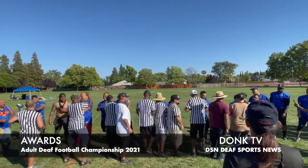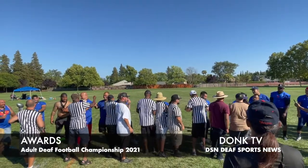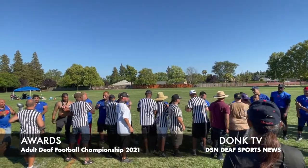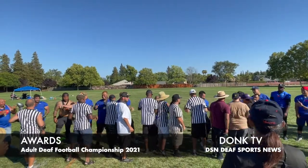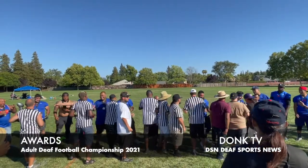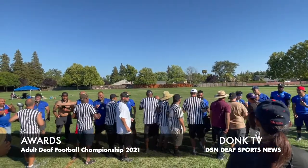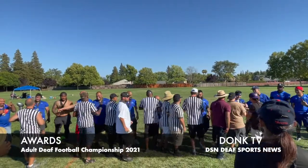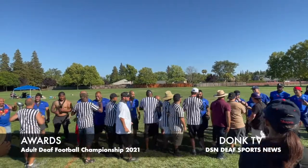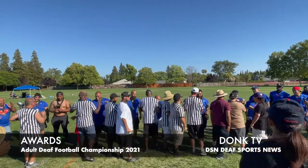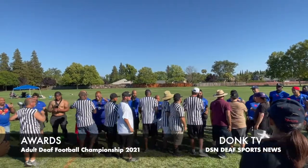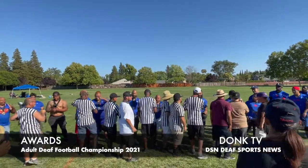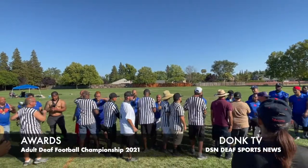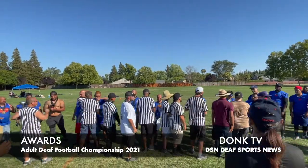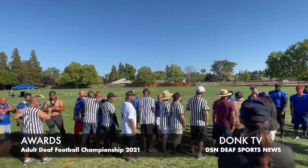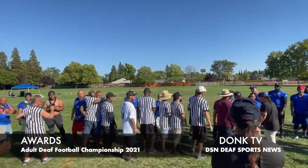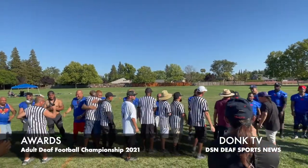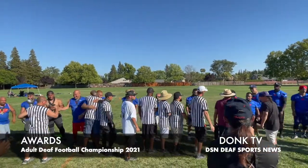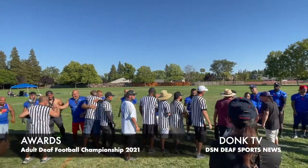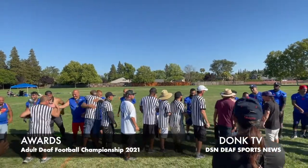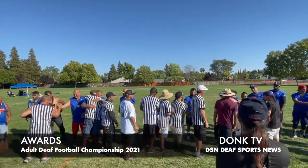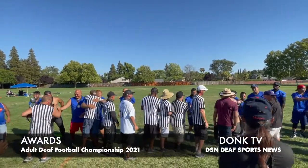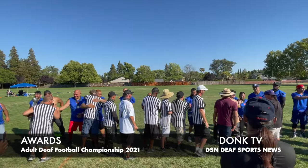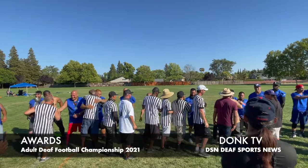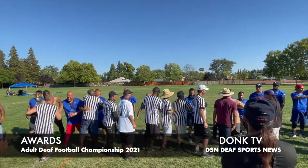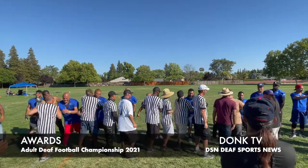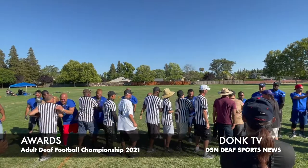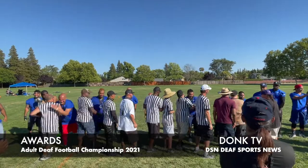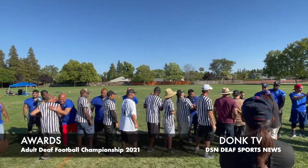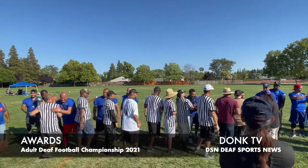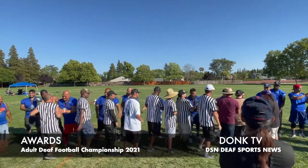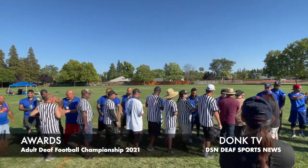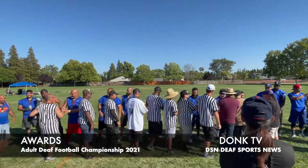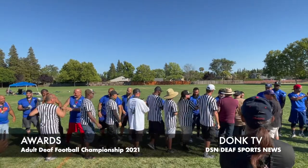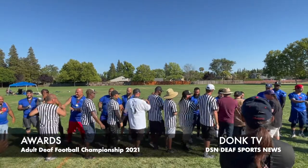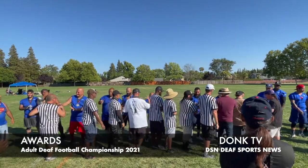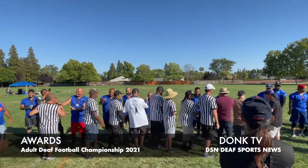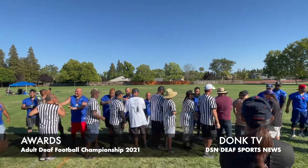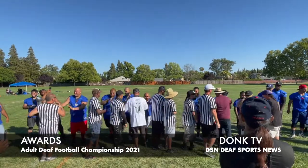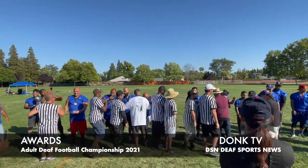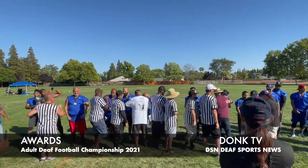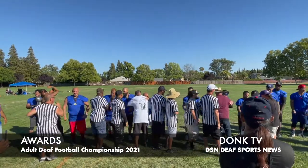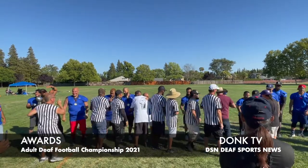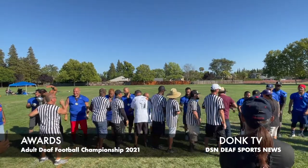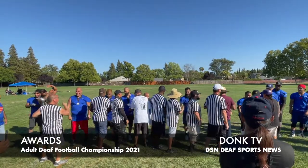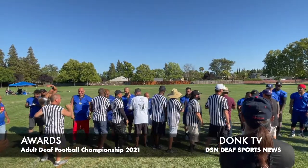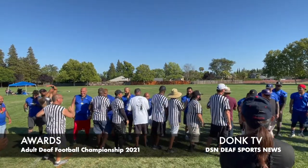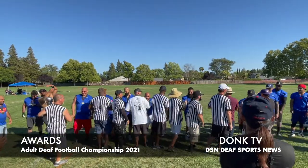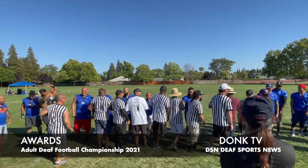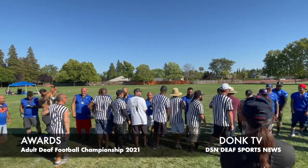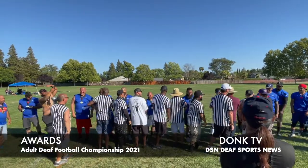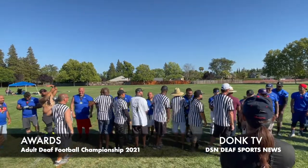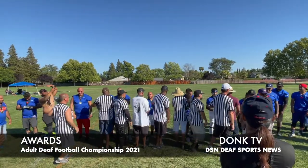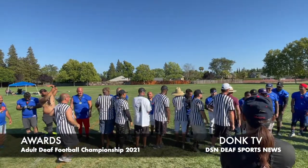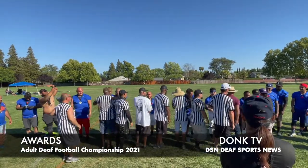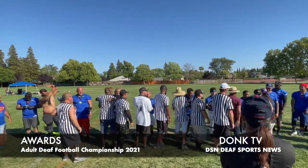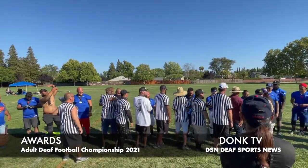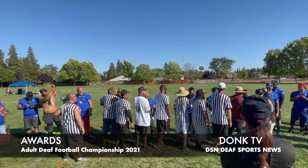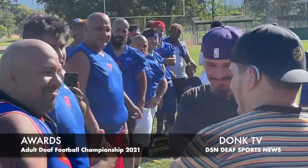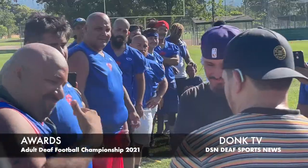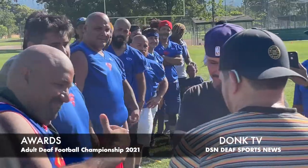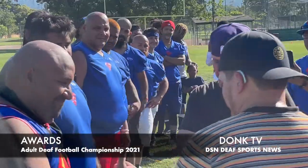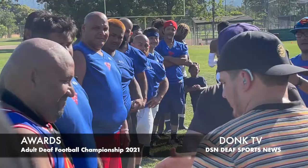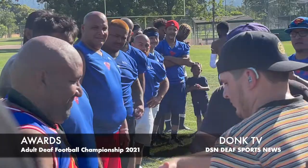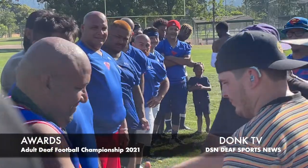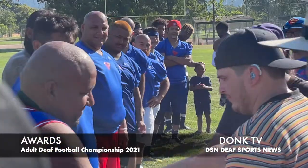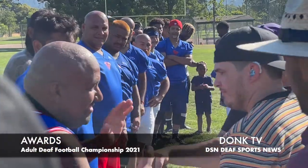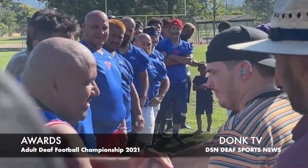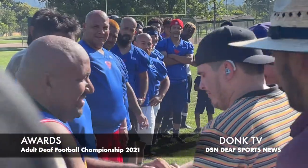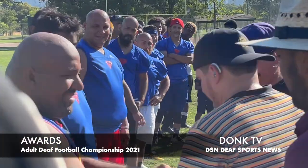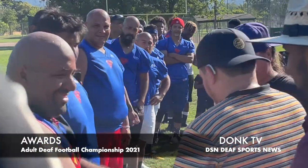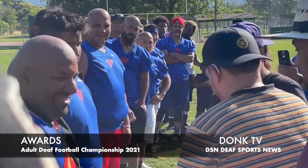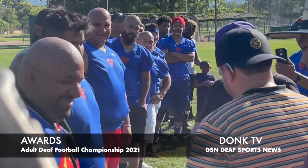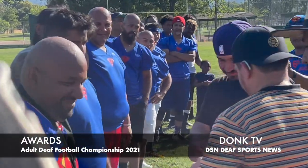Thank You Thank You